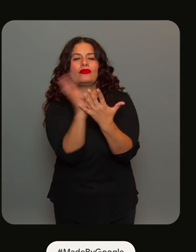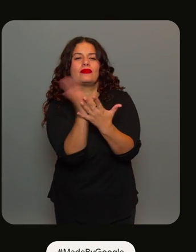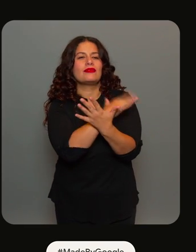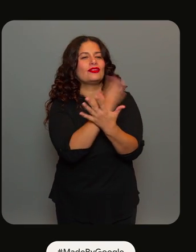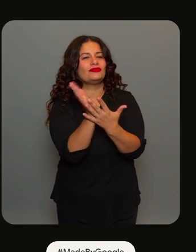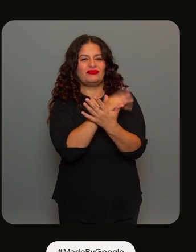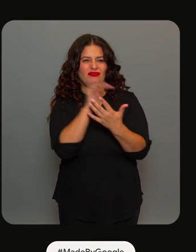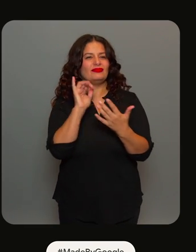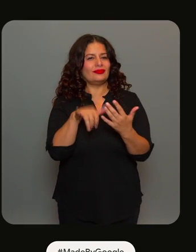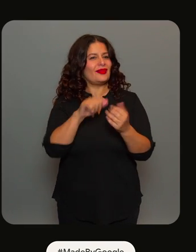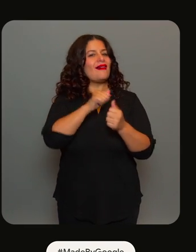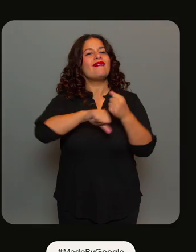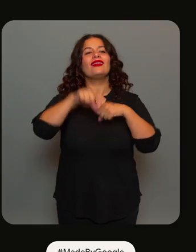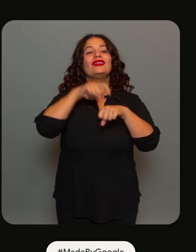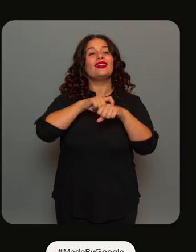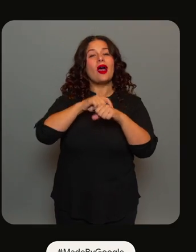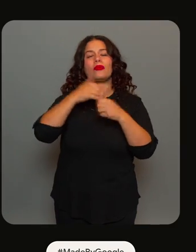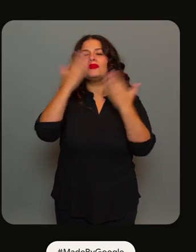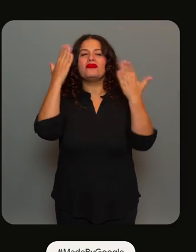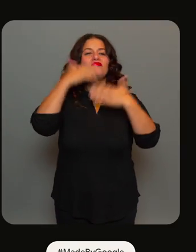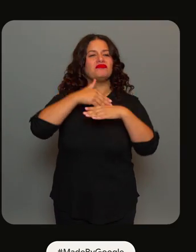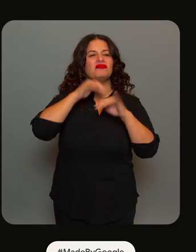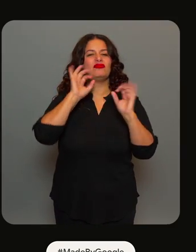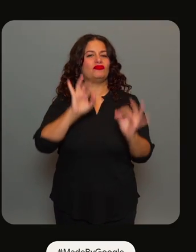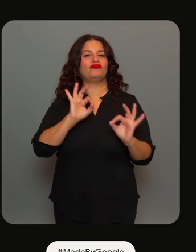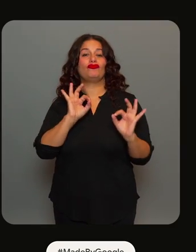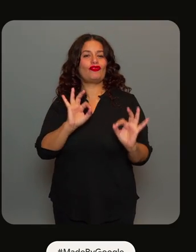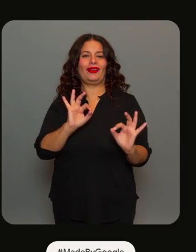We've also partnered with a community of BIPOC and